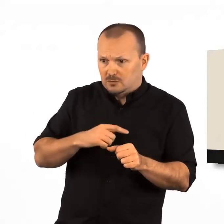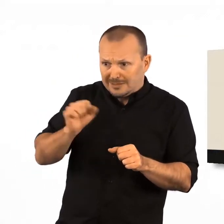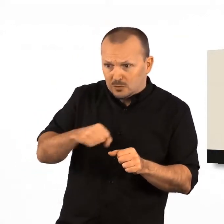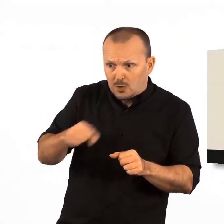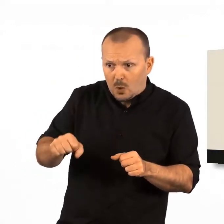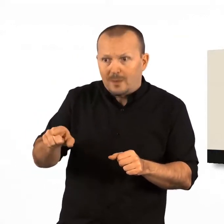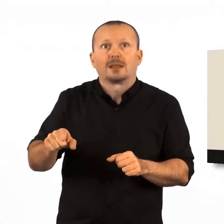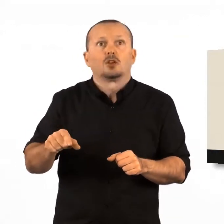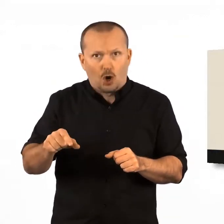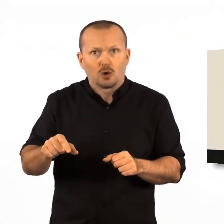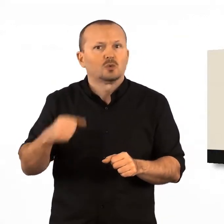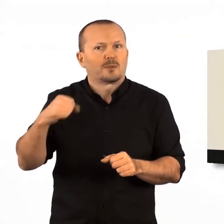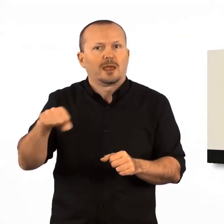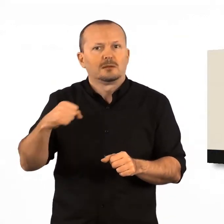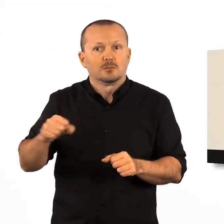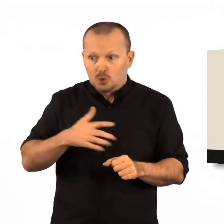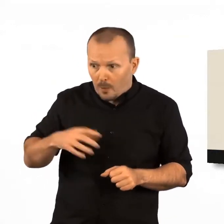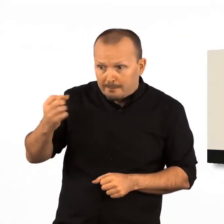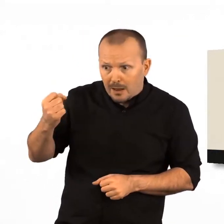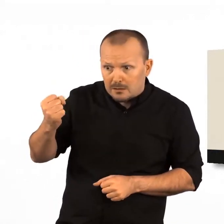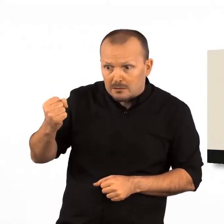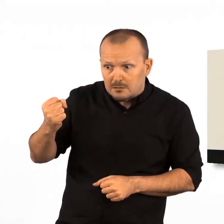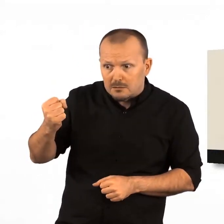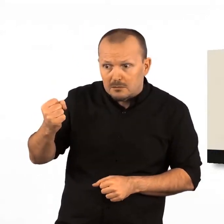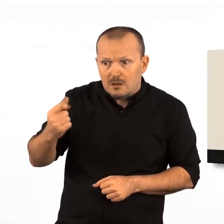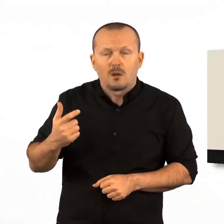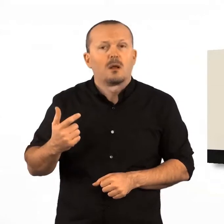the yes or no. So do you want the milk? You know they don’t want the milk or they might